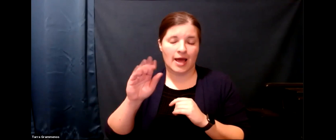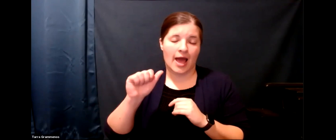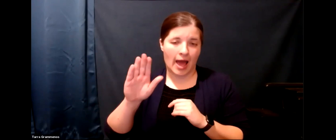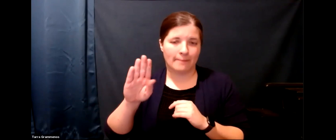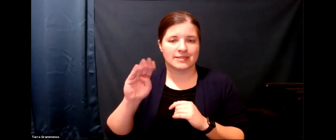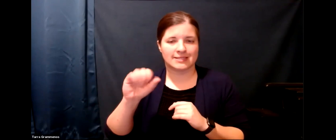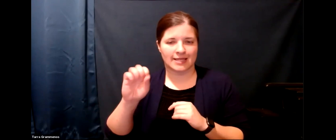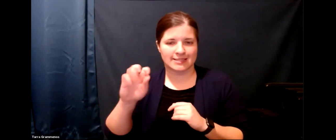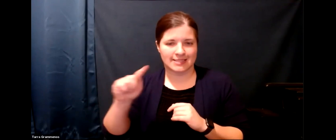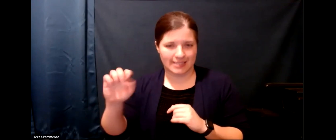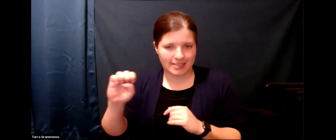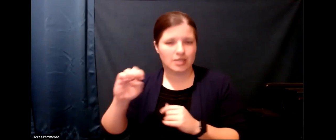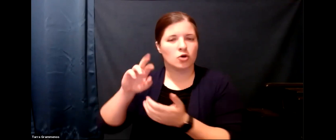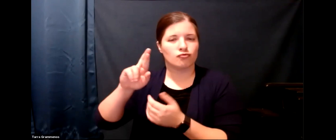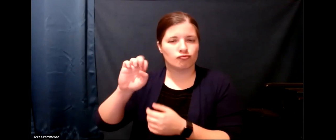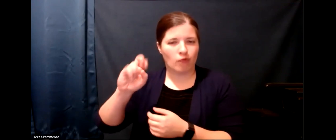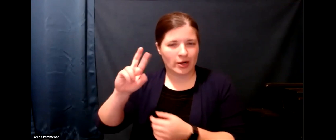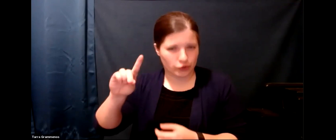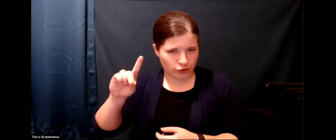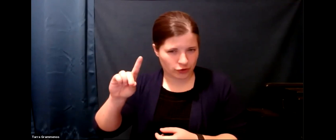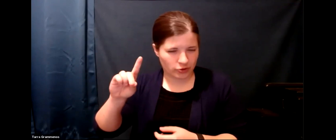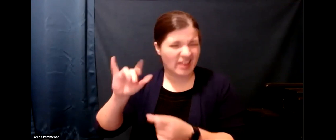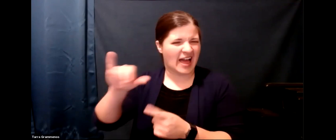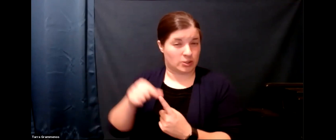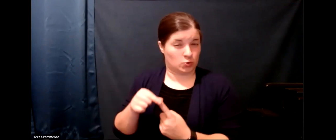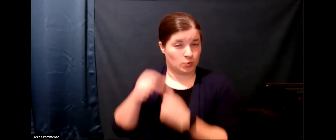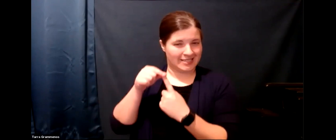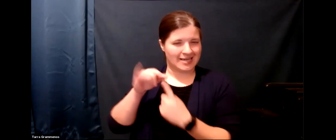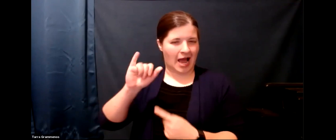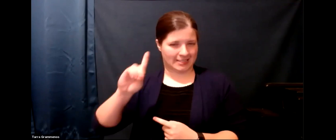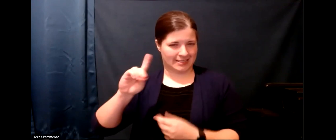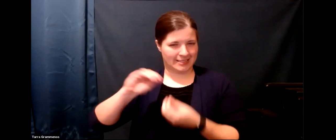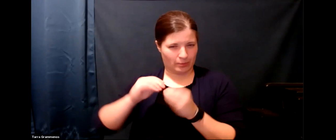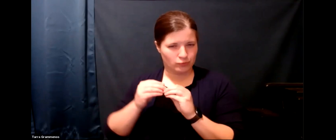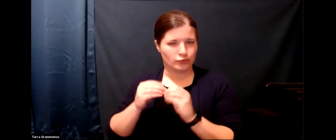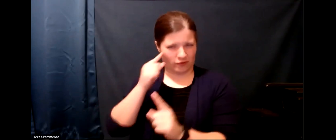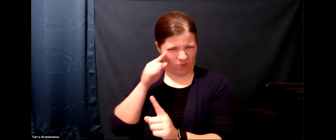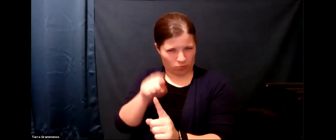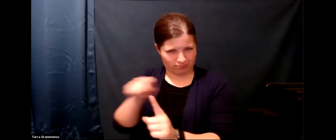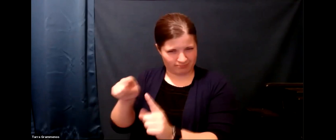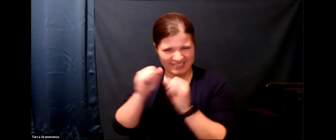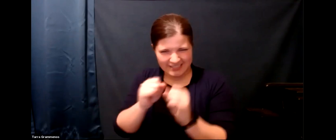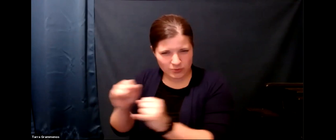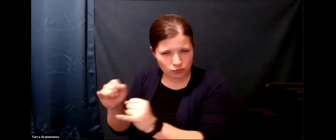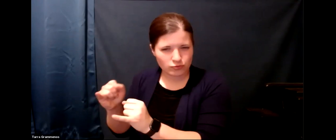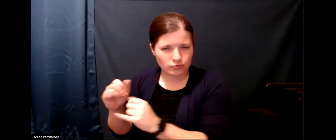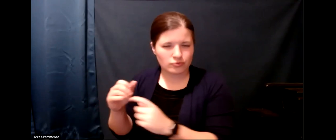Now, that absentee record is a unique I.D. for that election or set of elections.